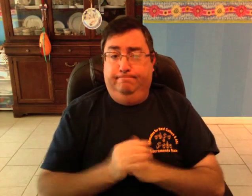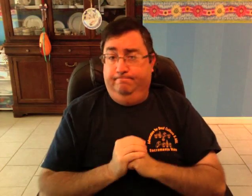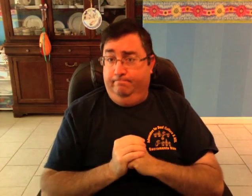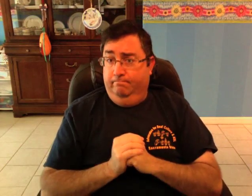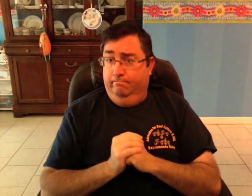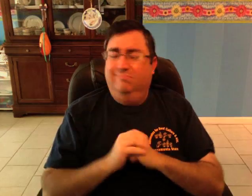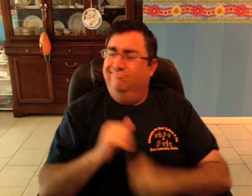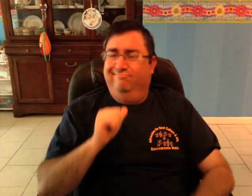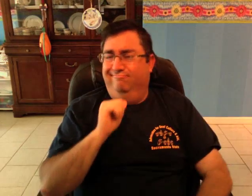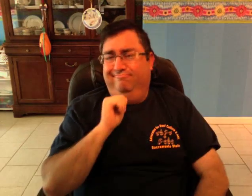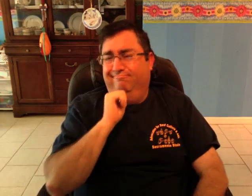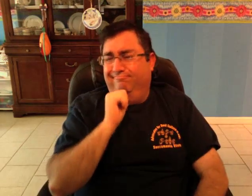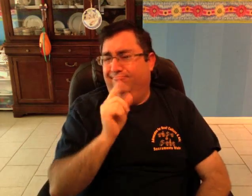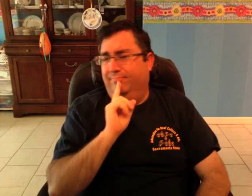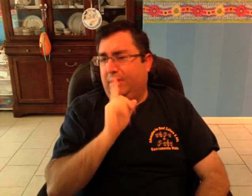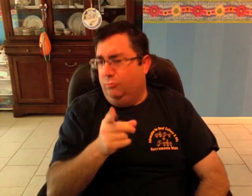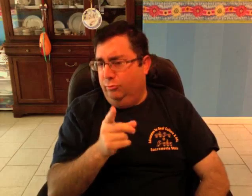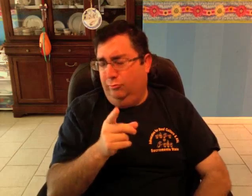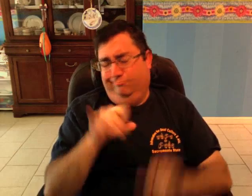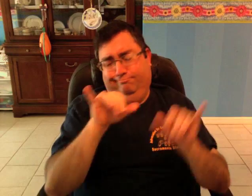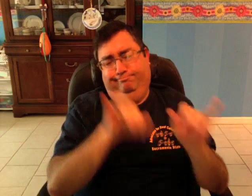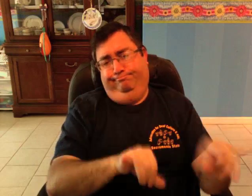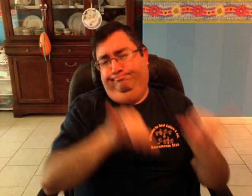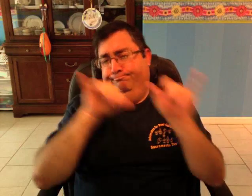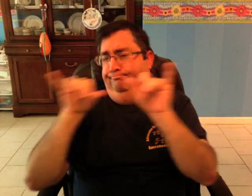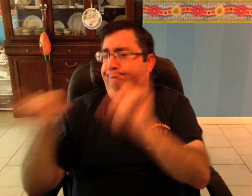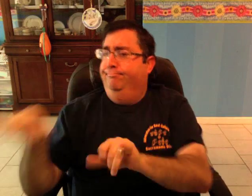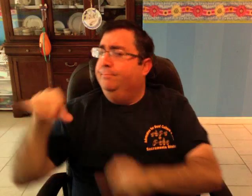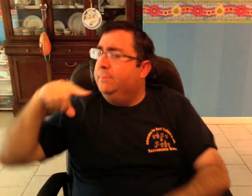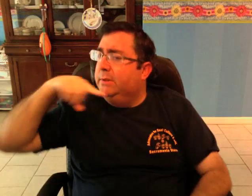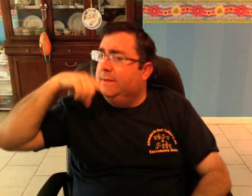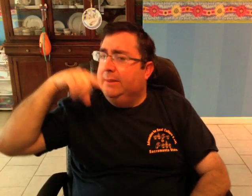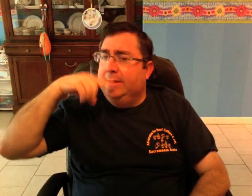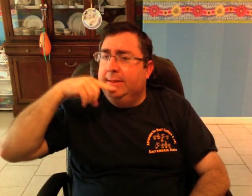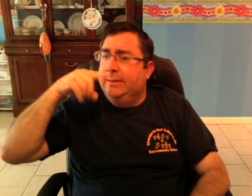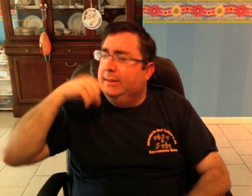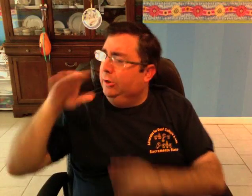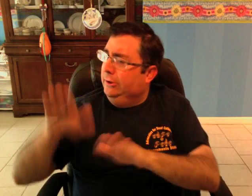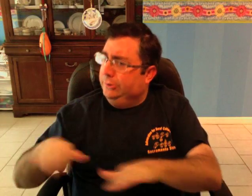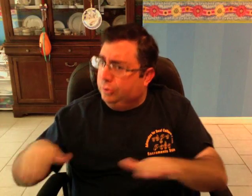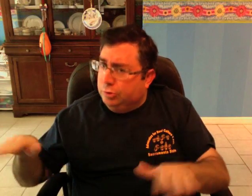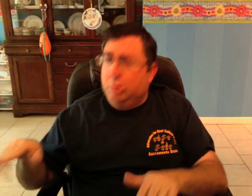It's not true. It is the same with Hearing children --